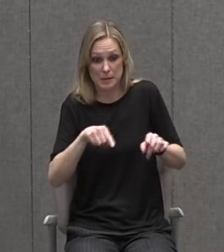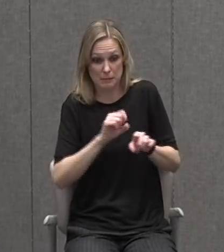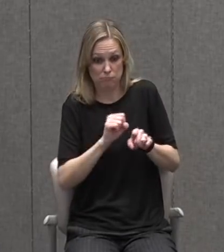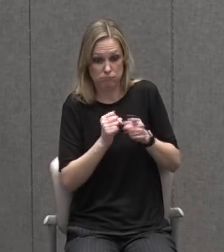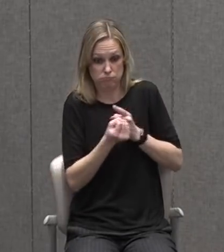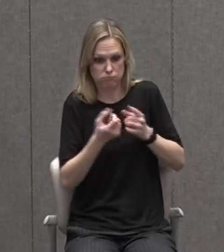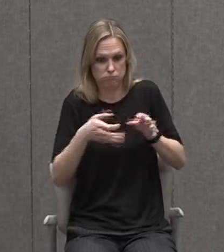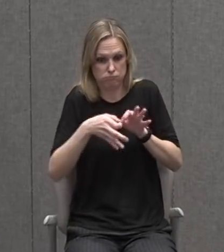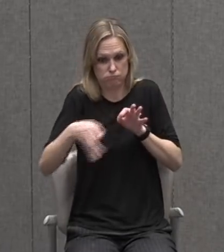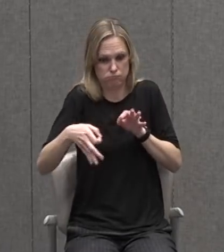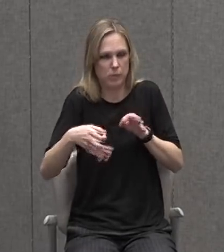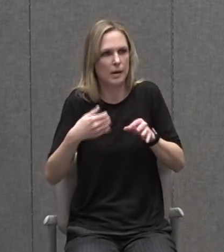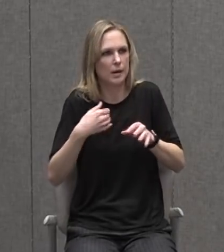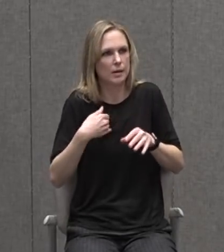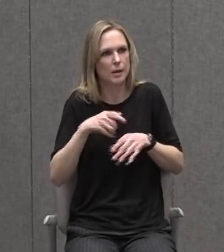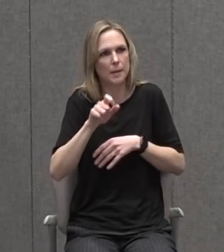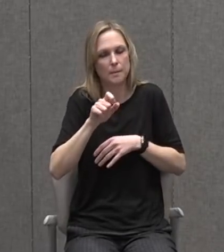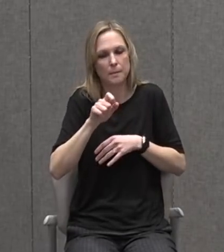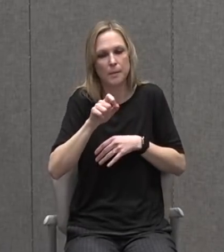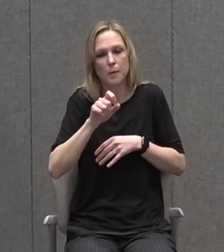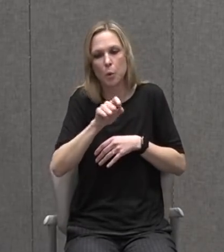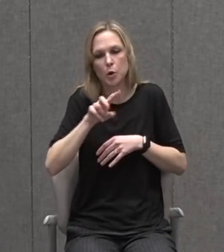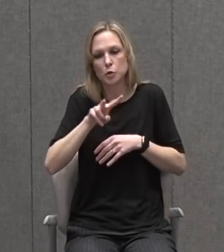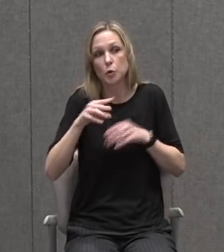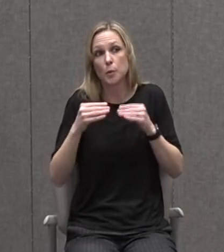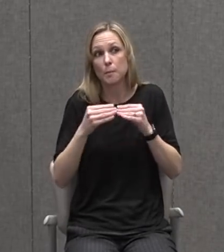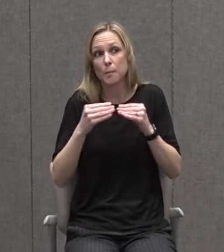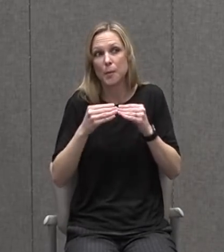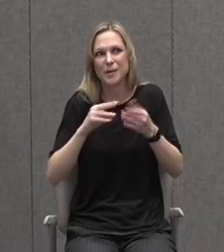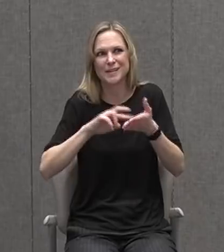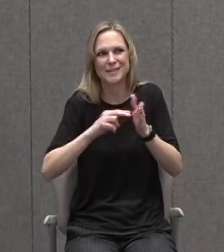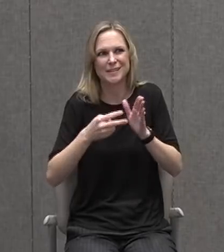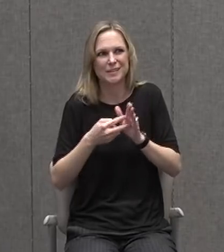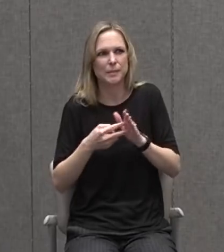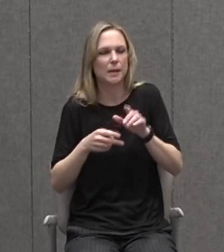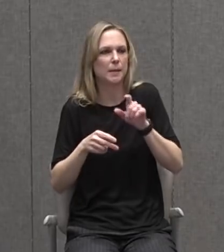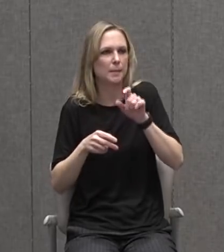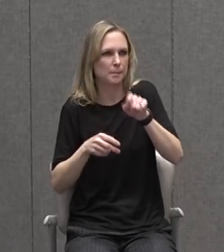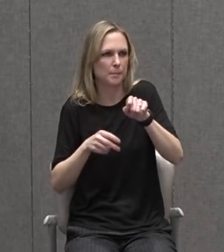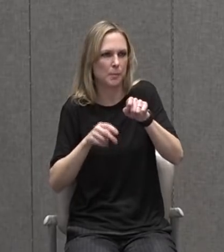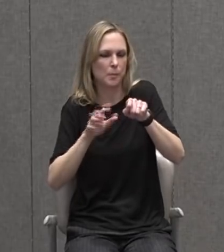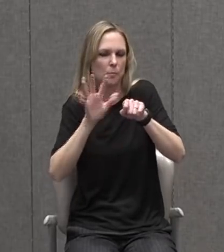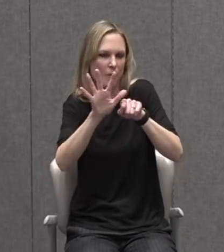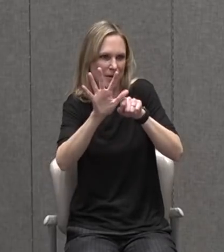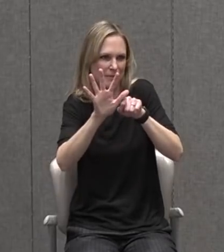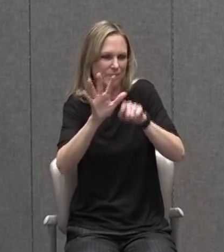or five tenths, So let's write that number as it should be. We have 39.545